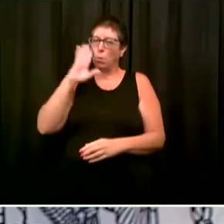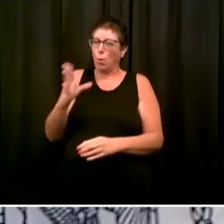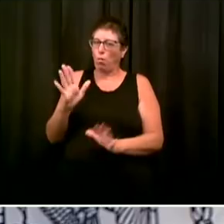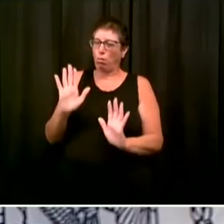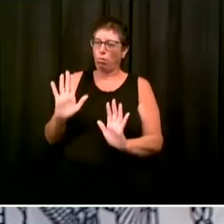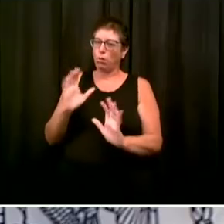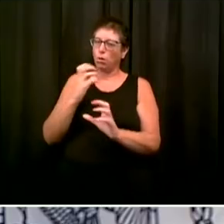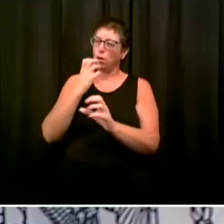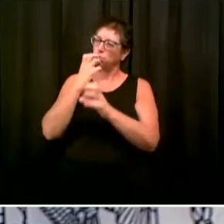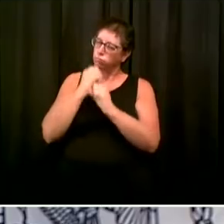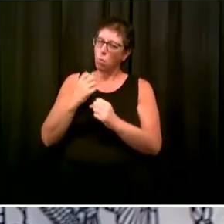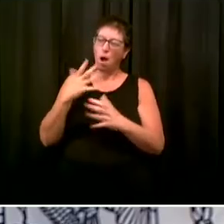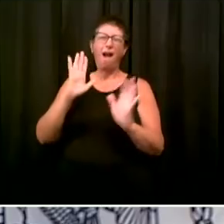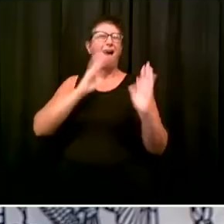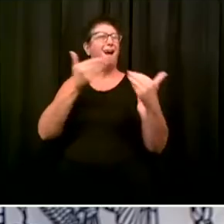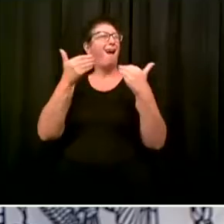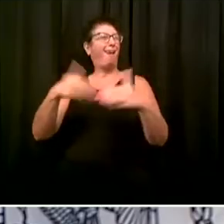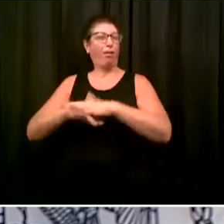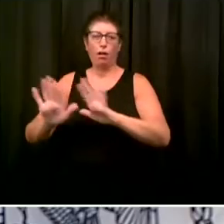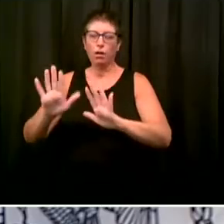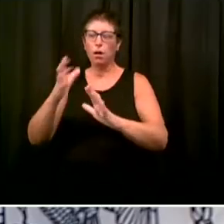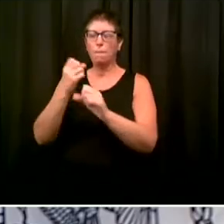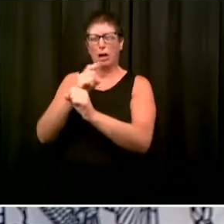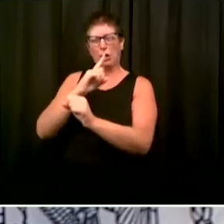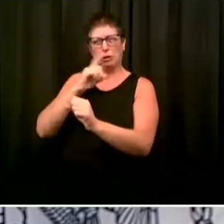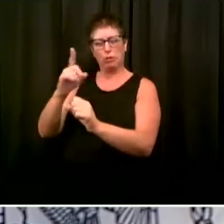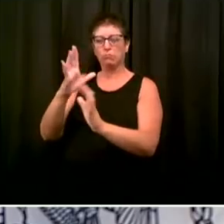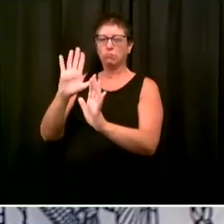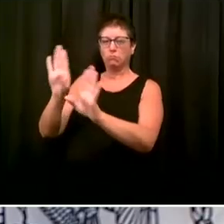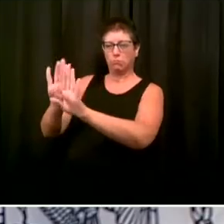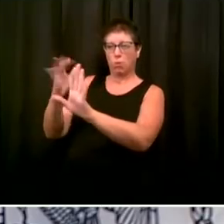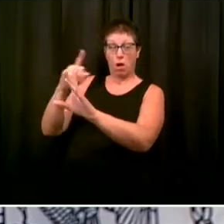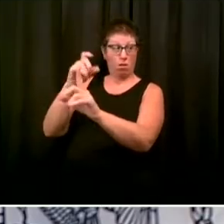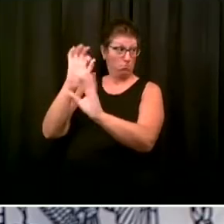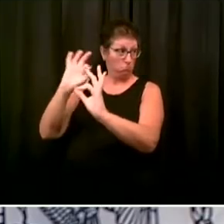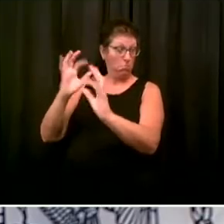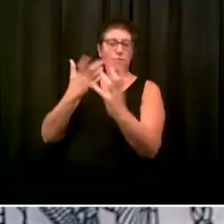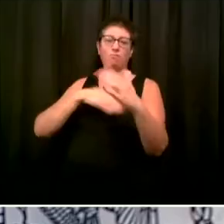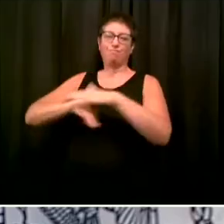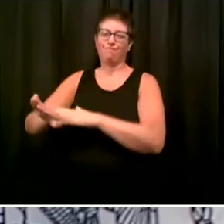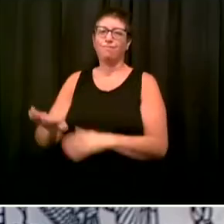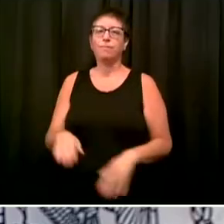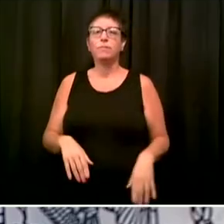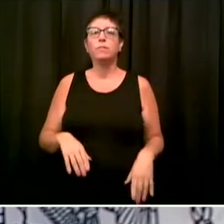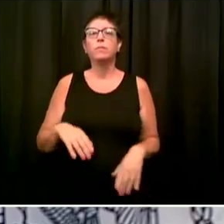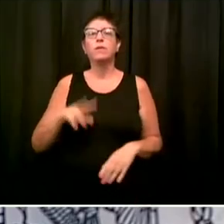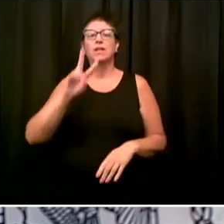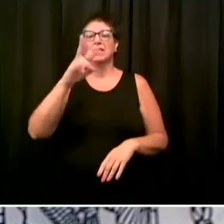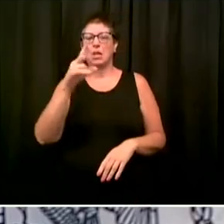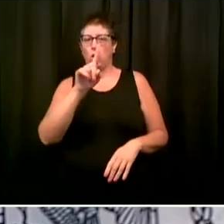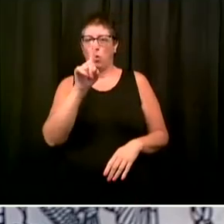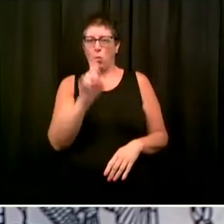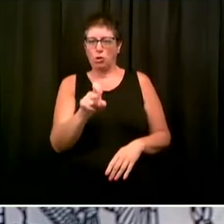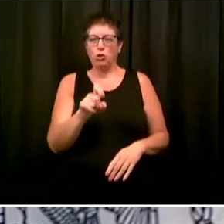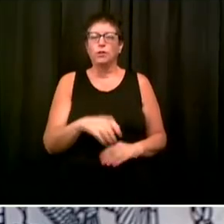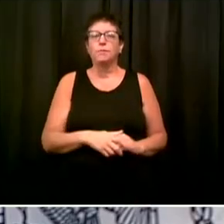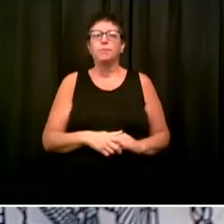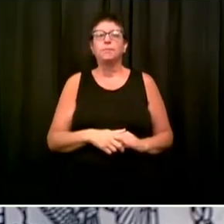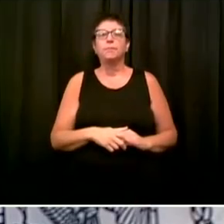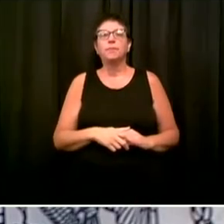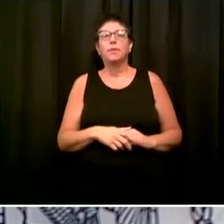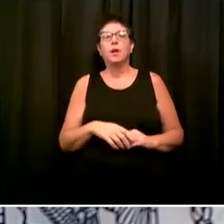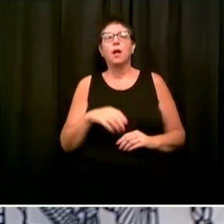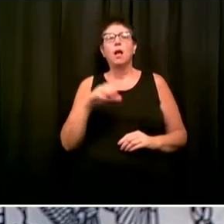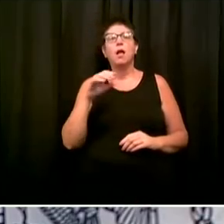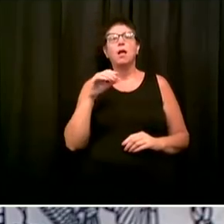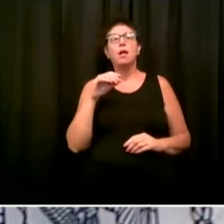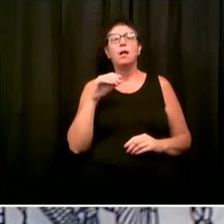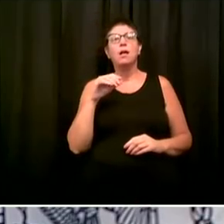UPGRADES, AND THAT IS WHAT WE